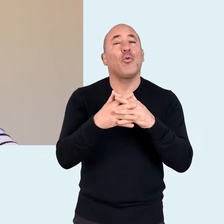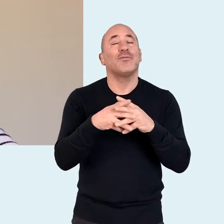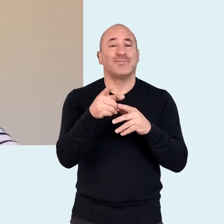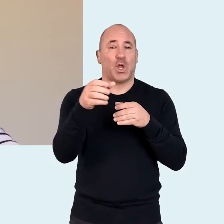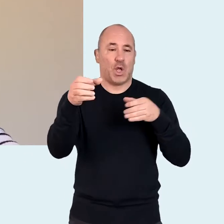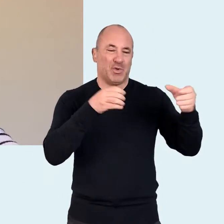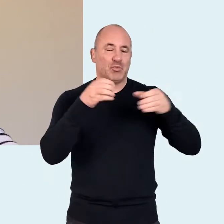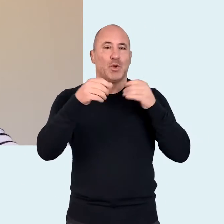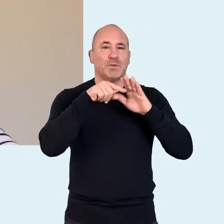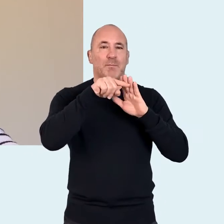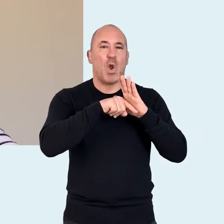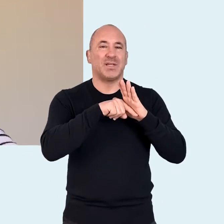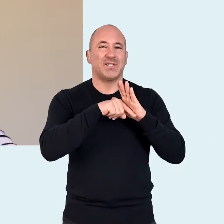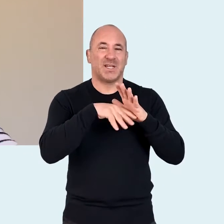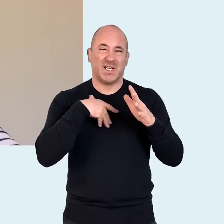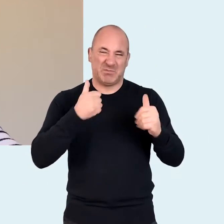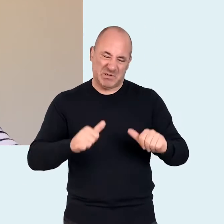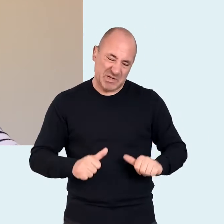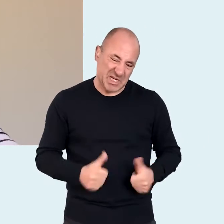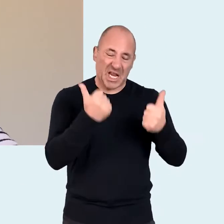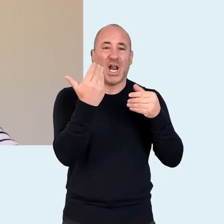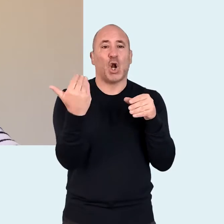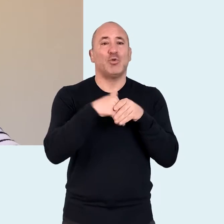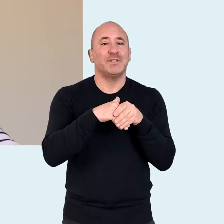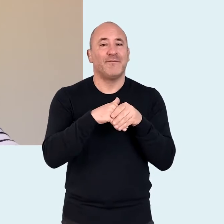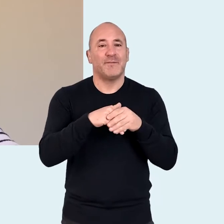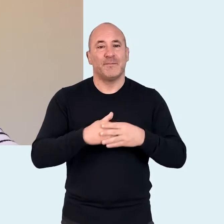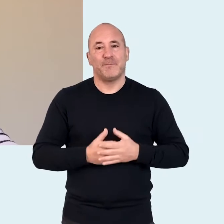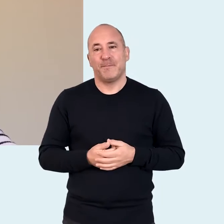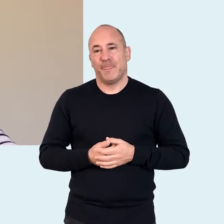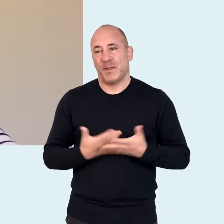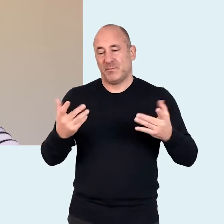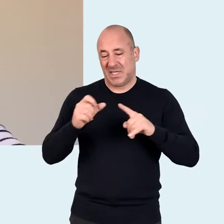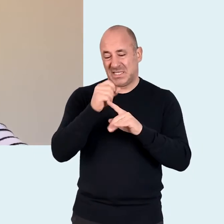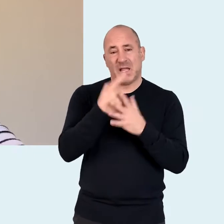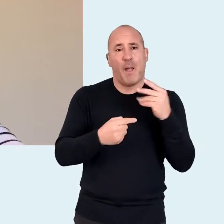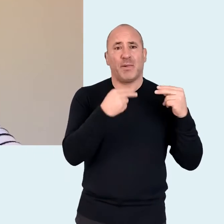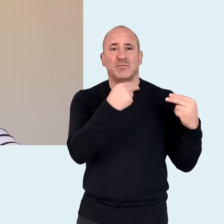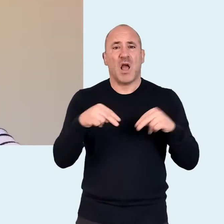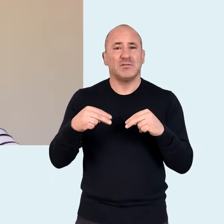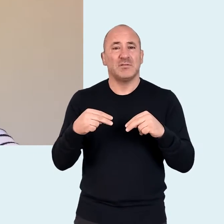your recruitment policy needs to be robust and fully inclusive. For a disabled dancer,